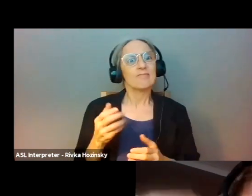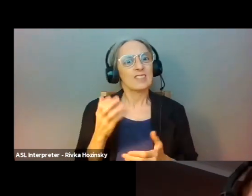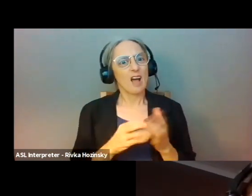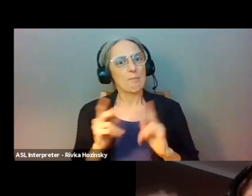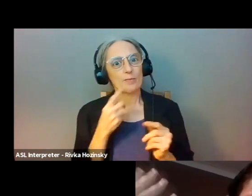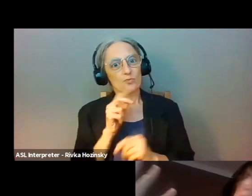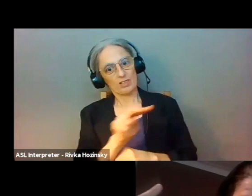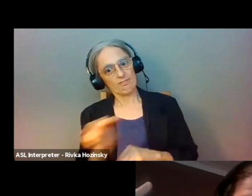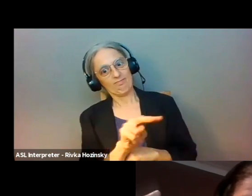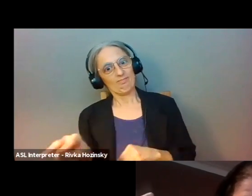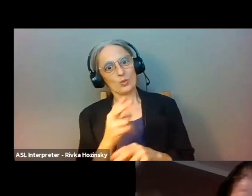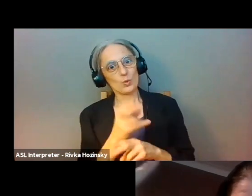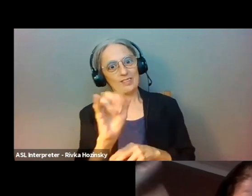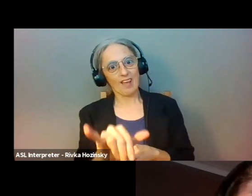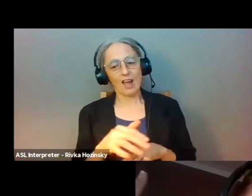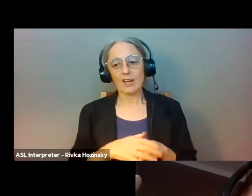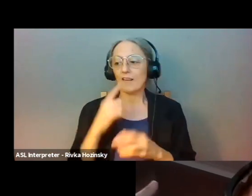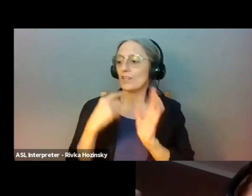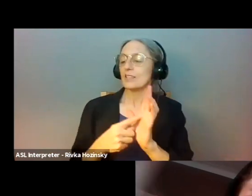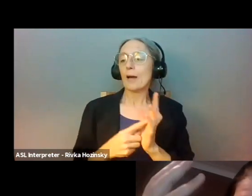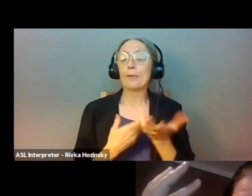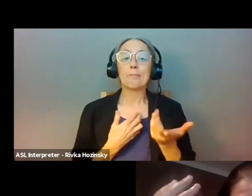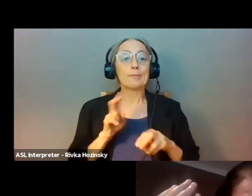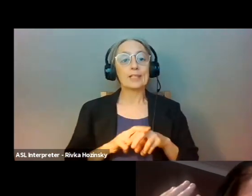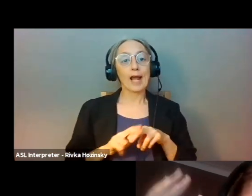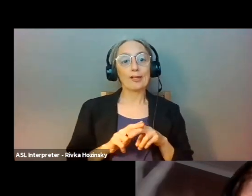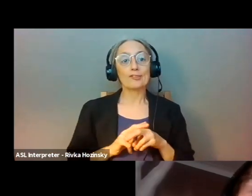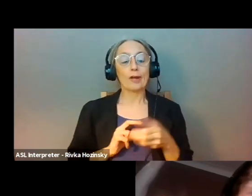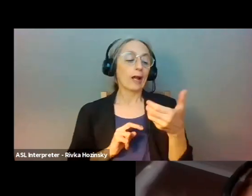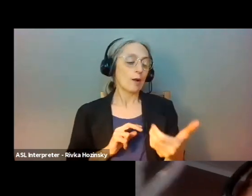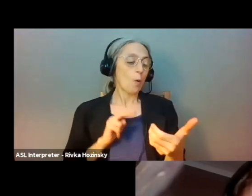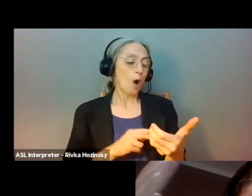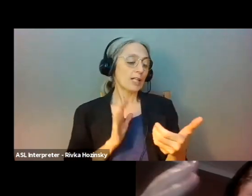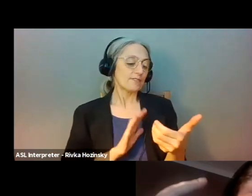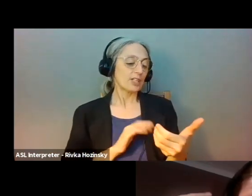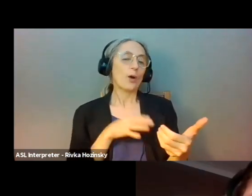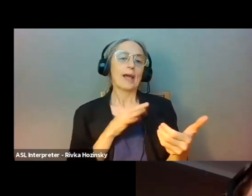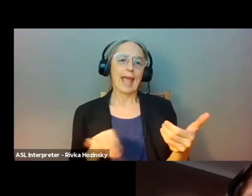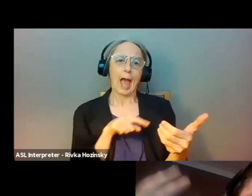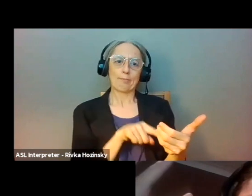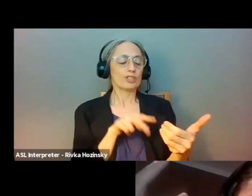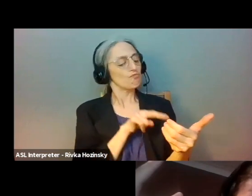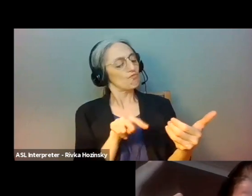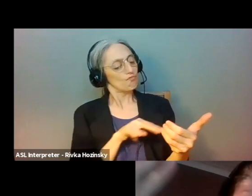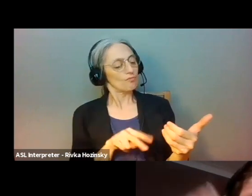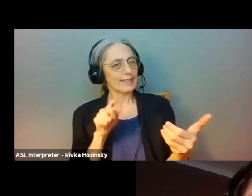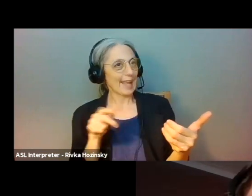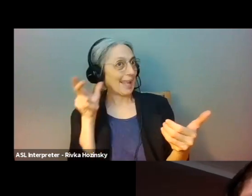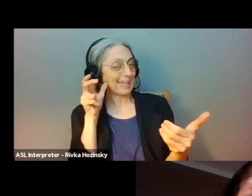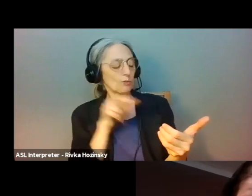You're on the train, maybe watching a video and you have the captions on. You might have somebody who's an English